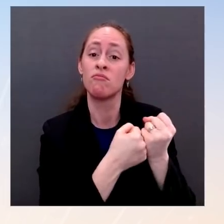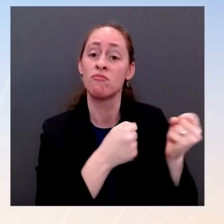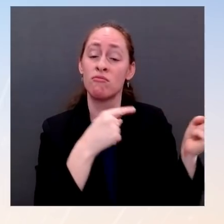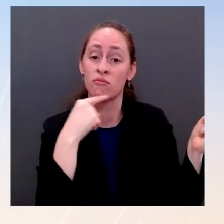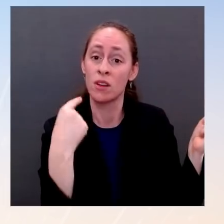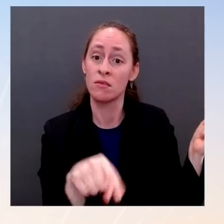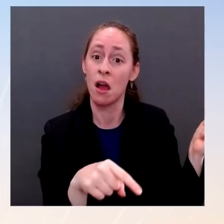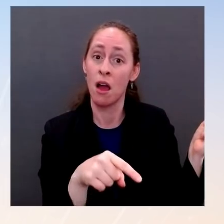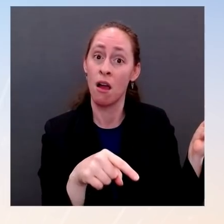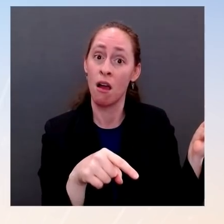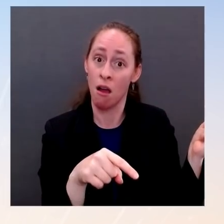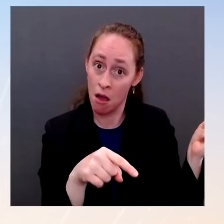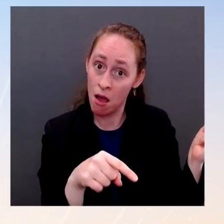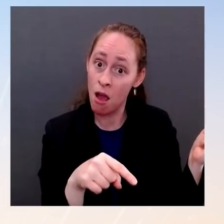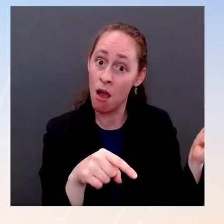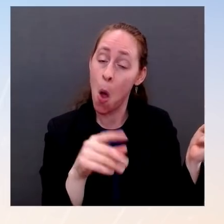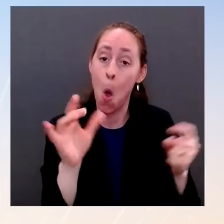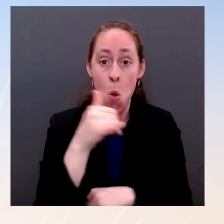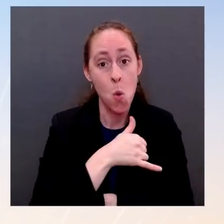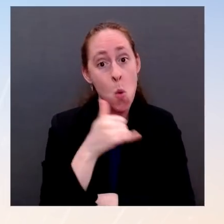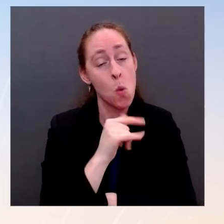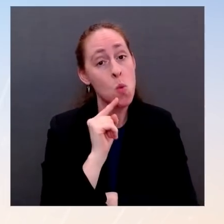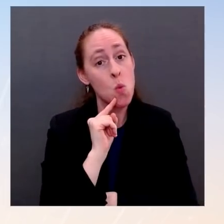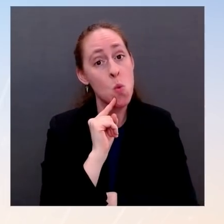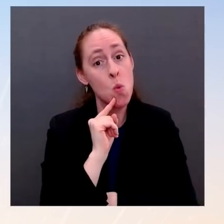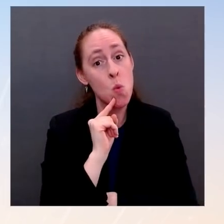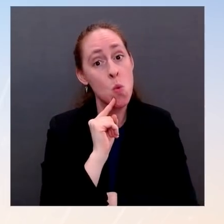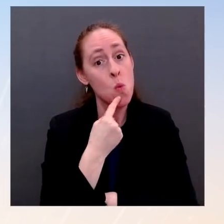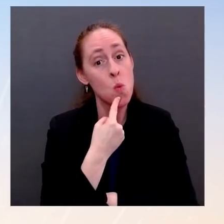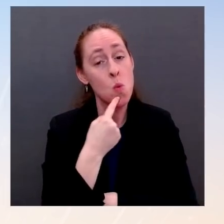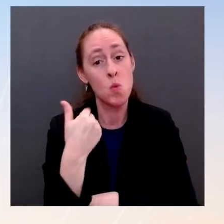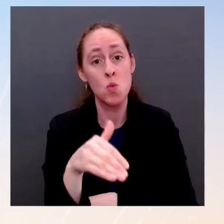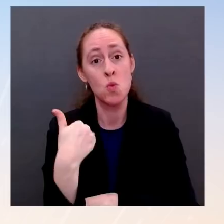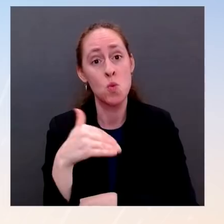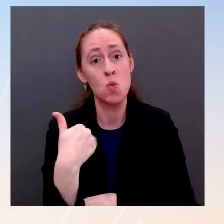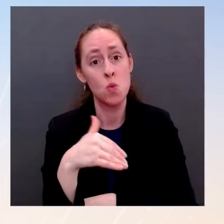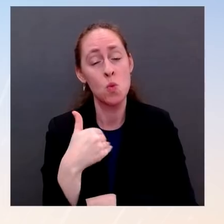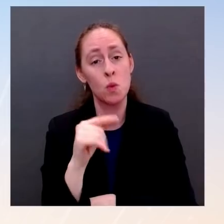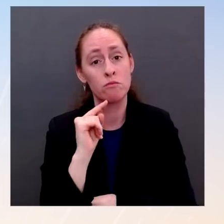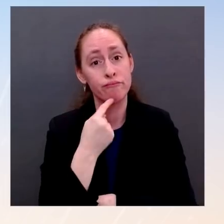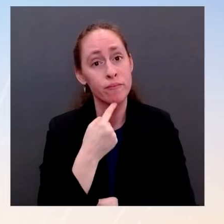The reputational effects that would have in Europe would be profound. The signals it would send all across the world